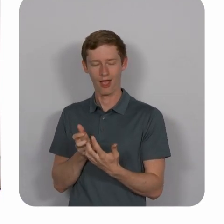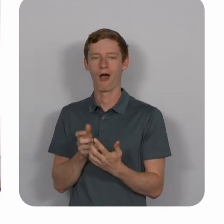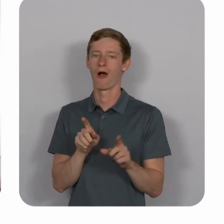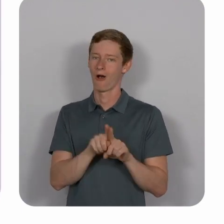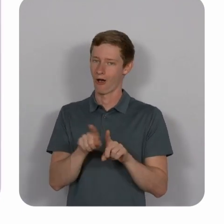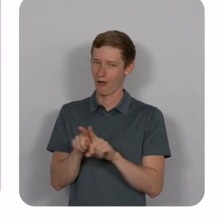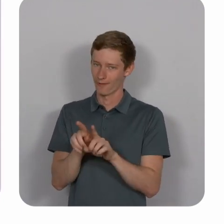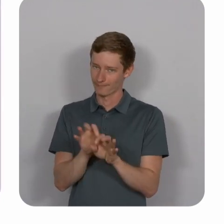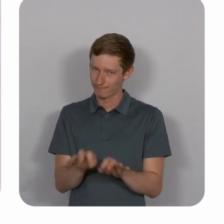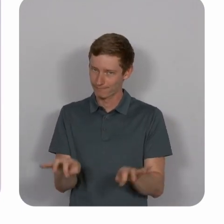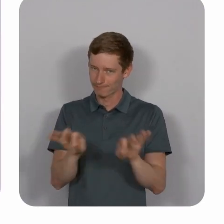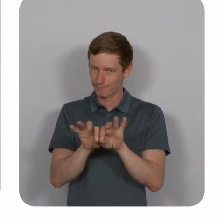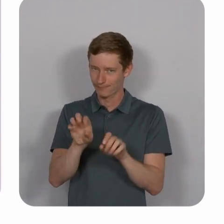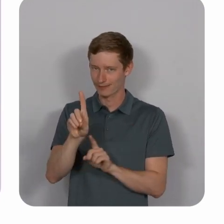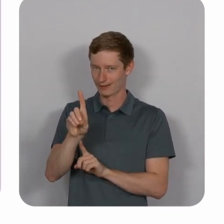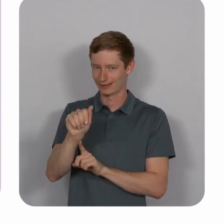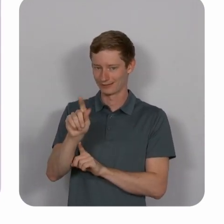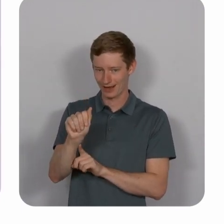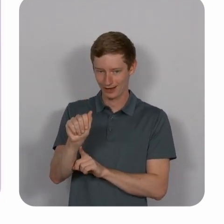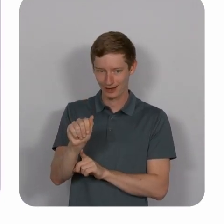Read the right quality.